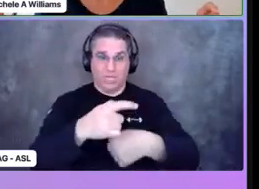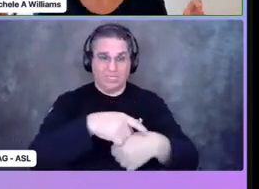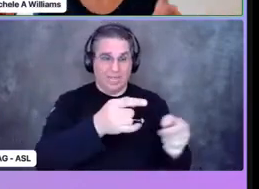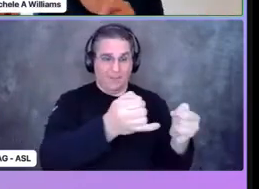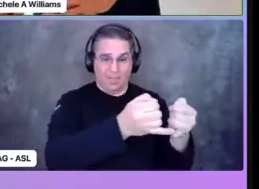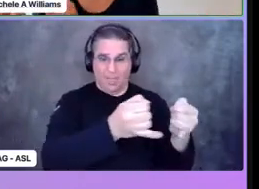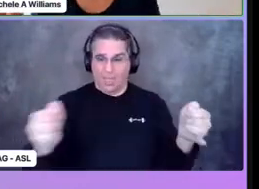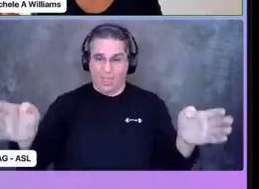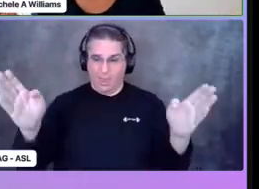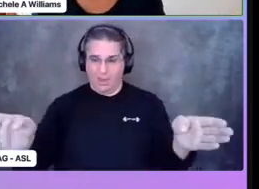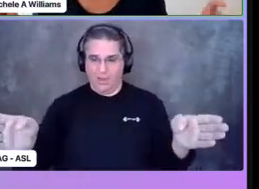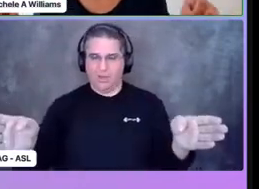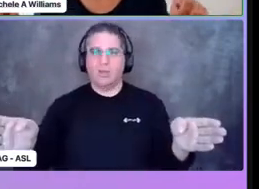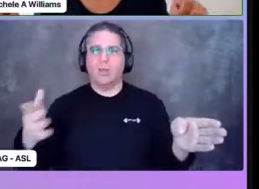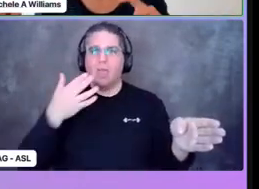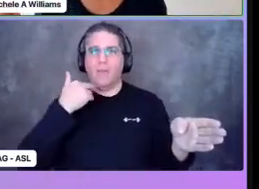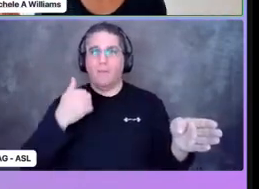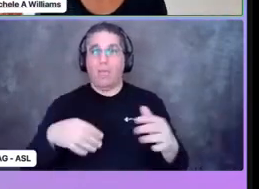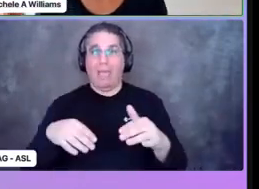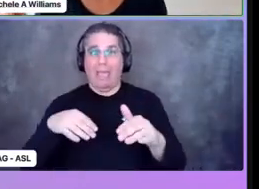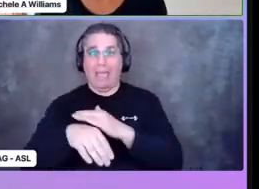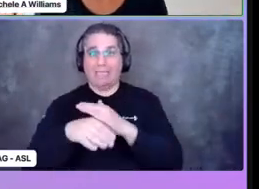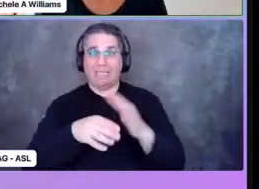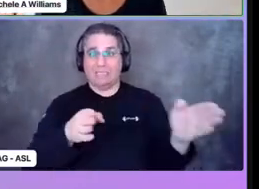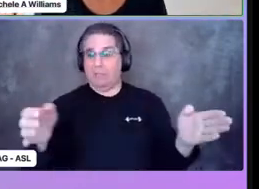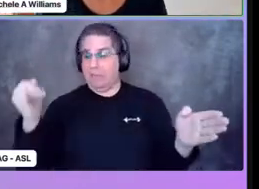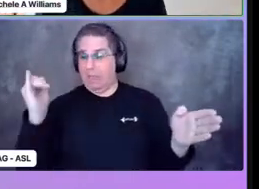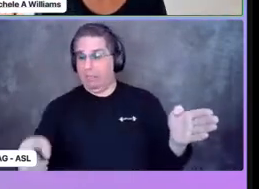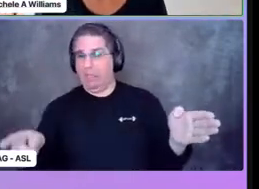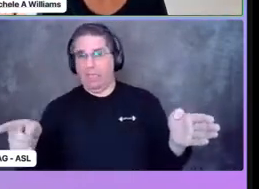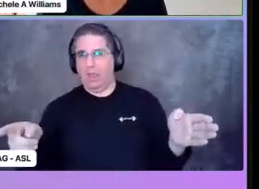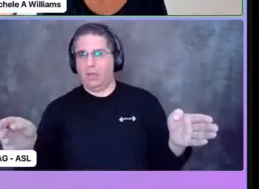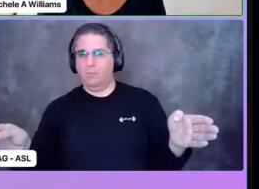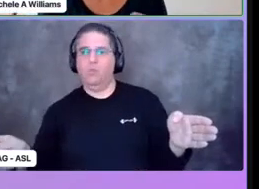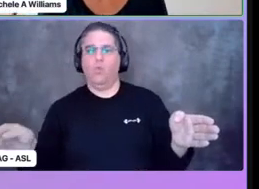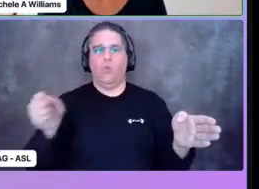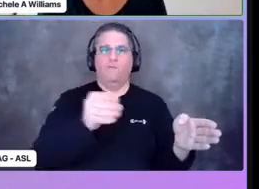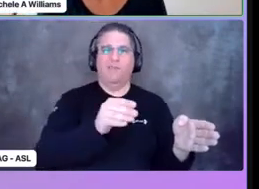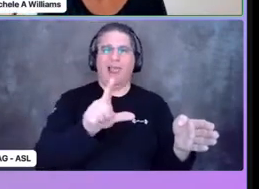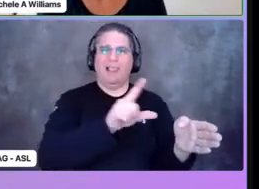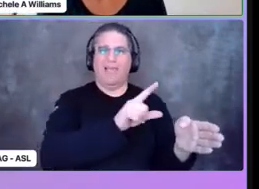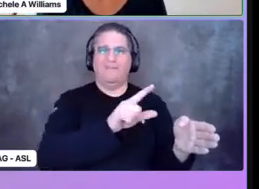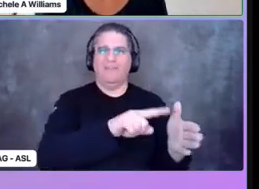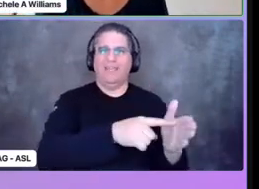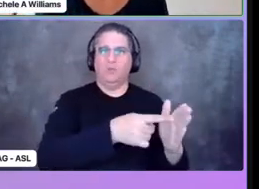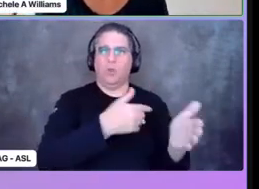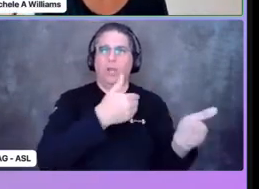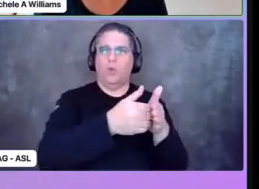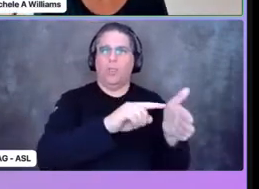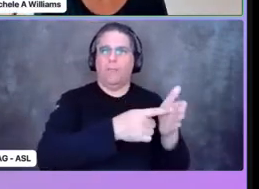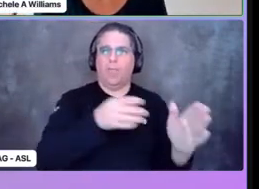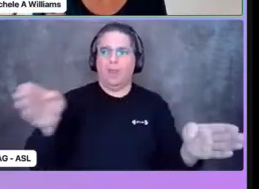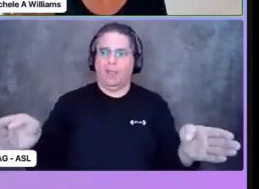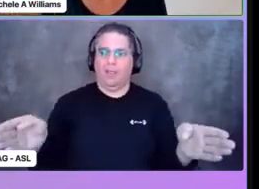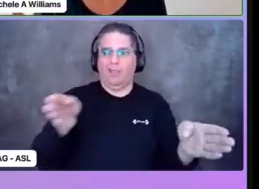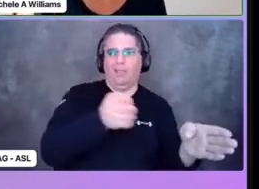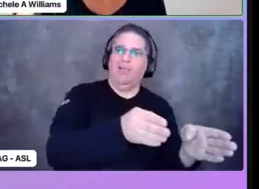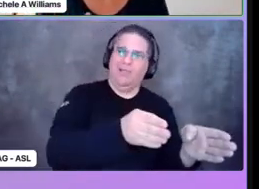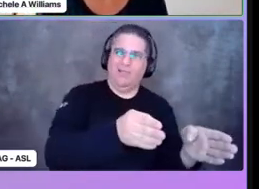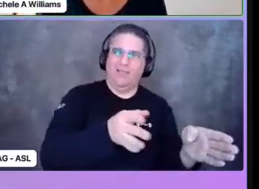activists and specialists imploring people to to think of the project timeline and project outline and move